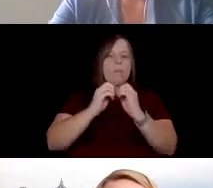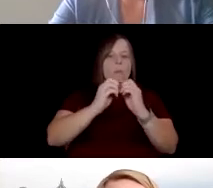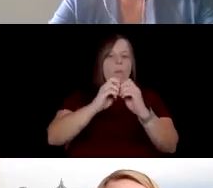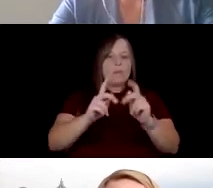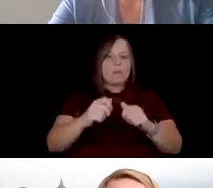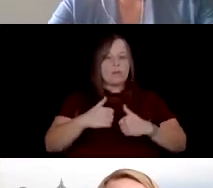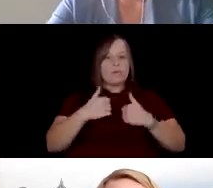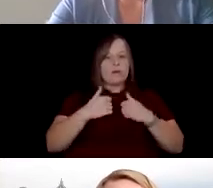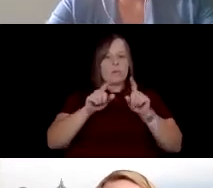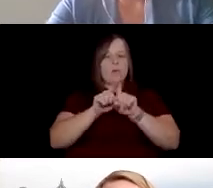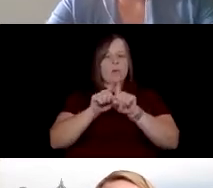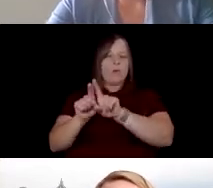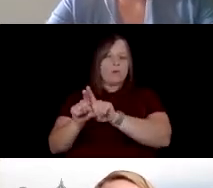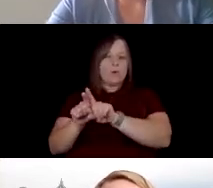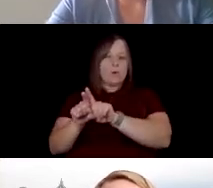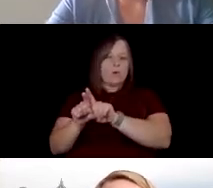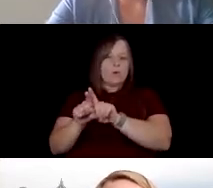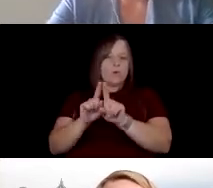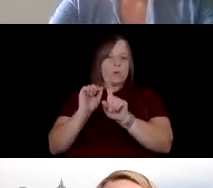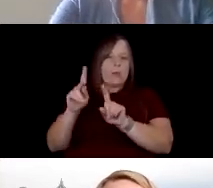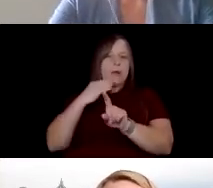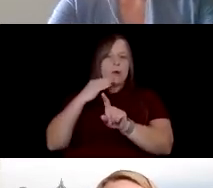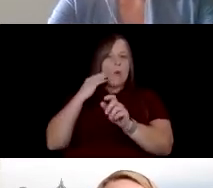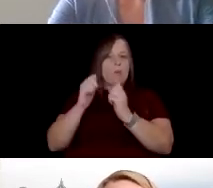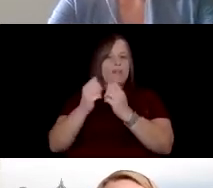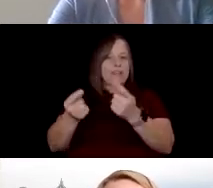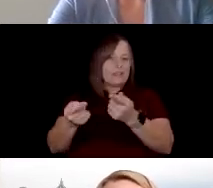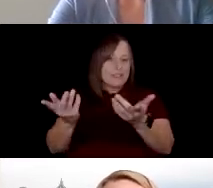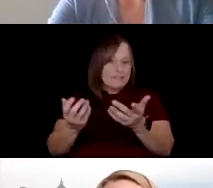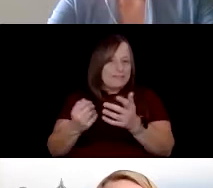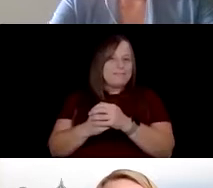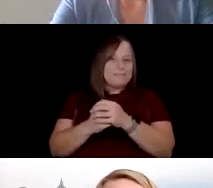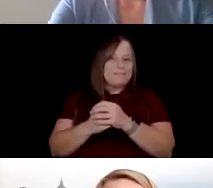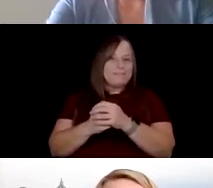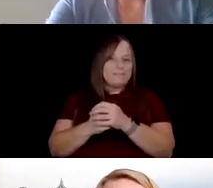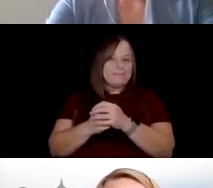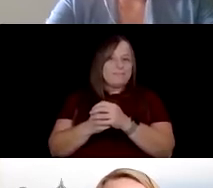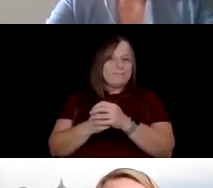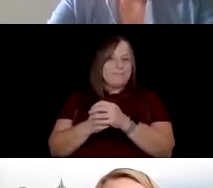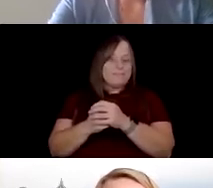but that also means that more people are returning home with these injuries, and specifically with brain injuries.